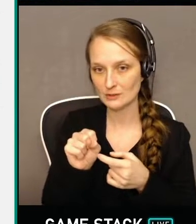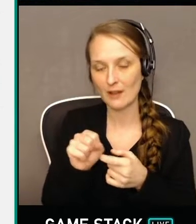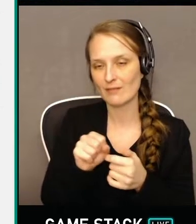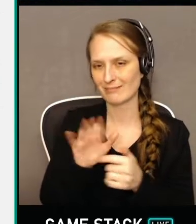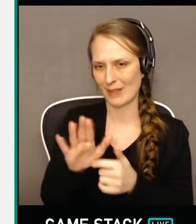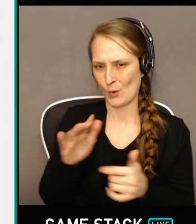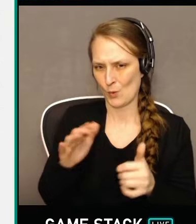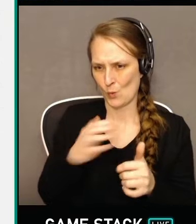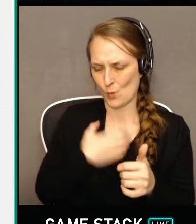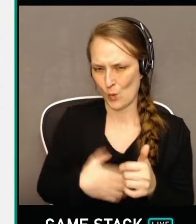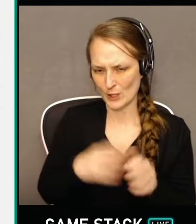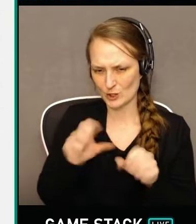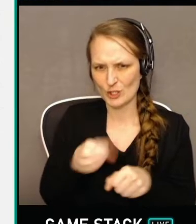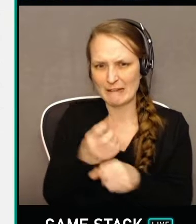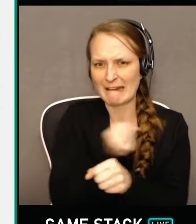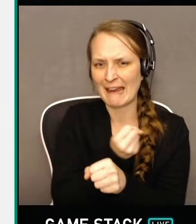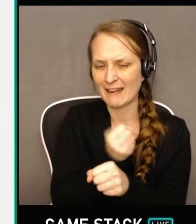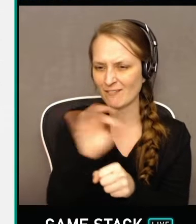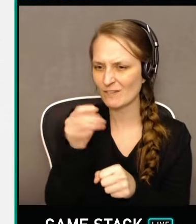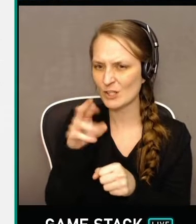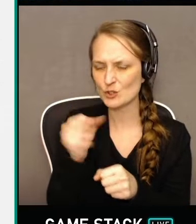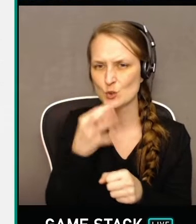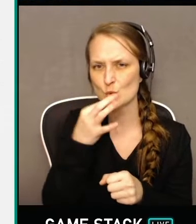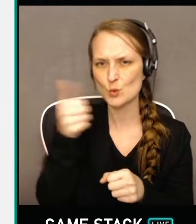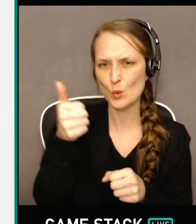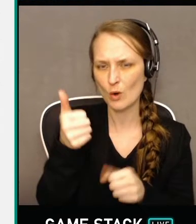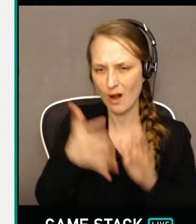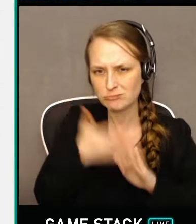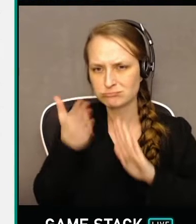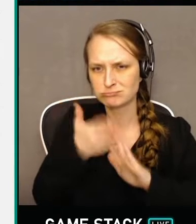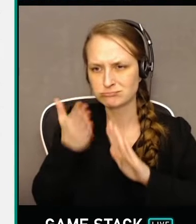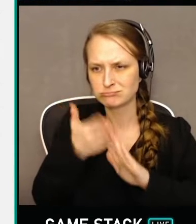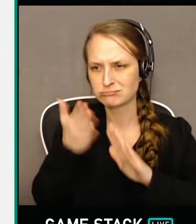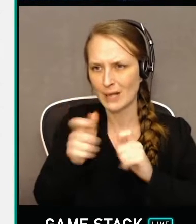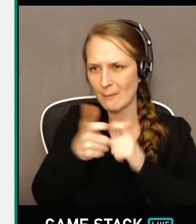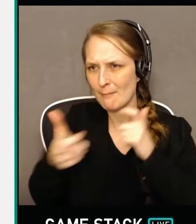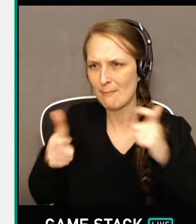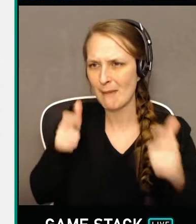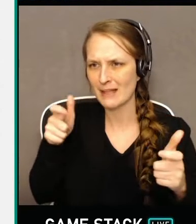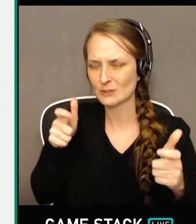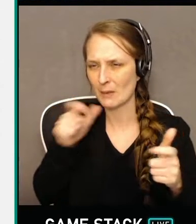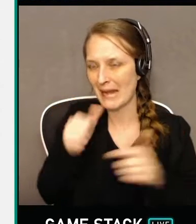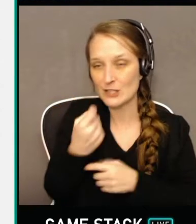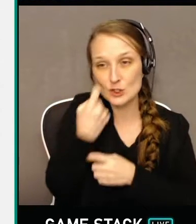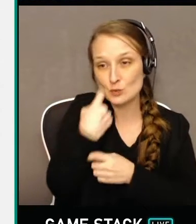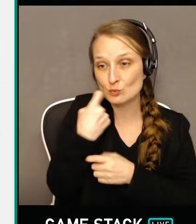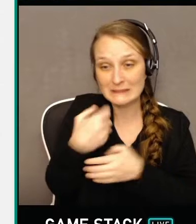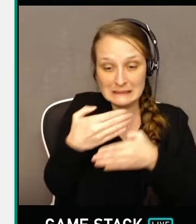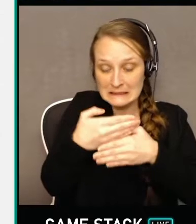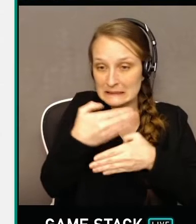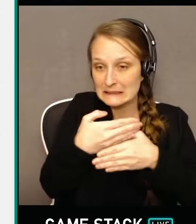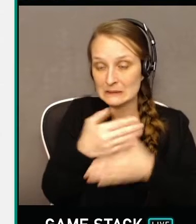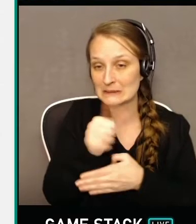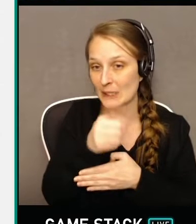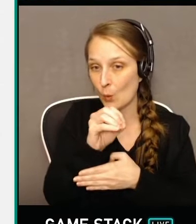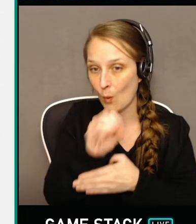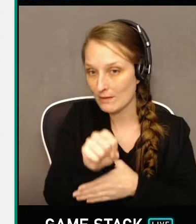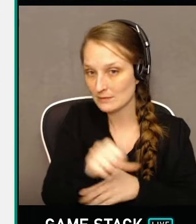to get our features sooner and up and running on a massive install base, not just the latest Windows 10 OS.